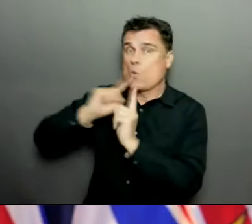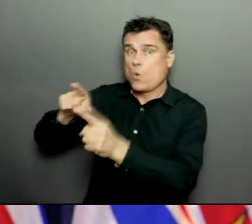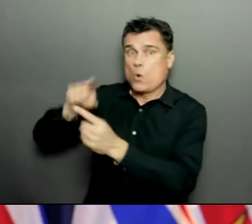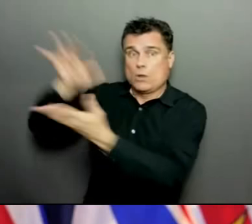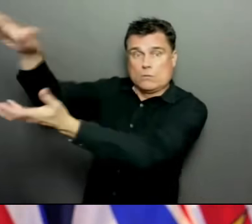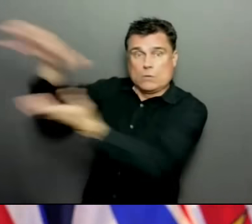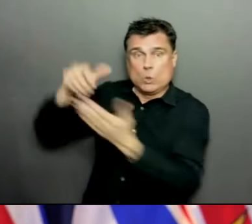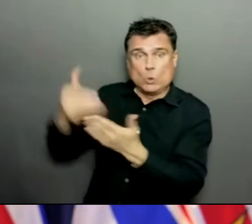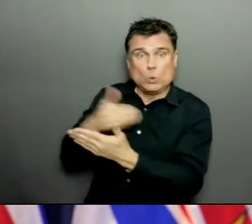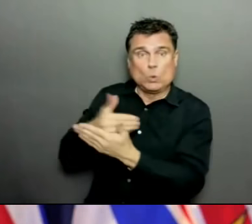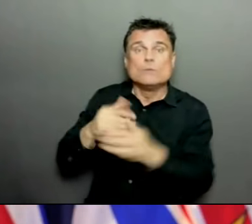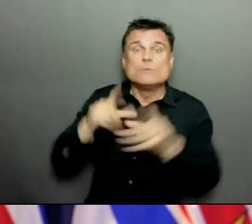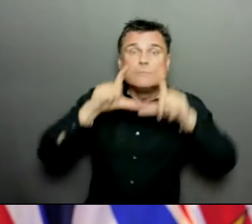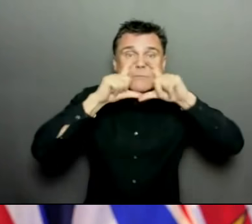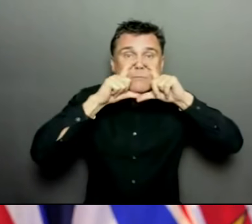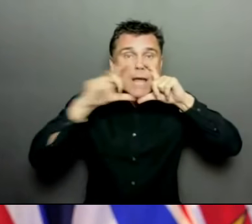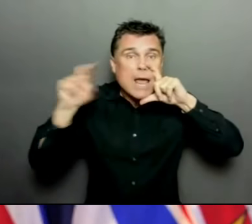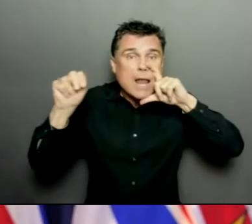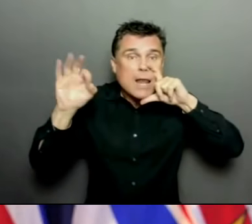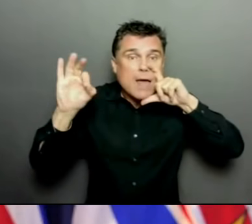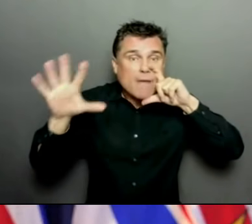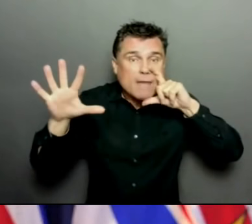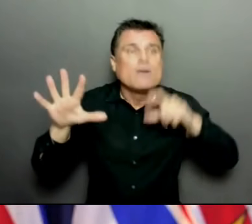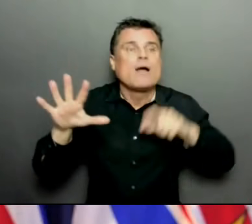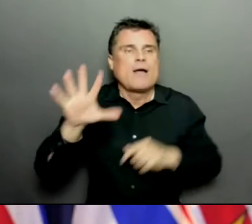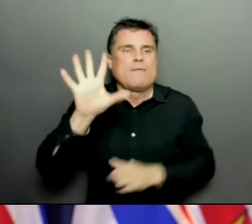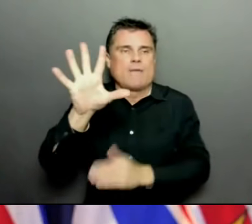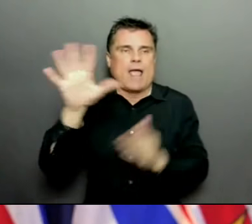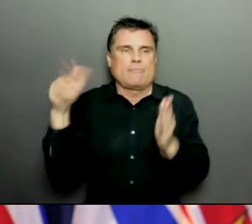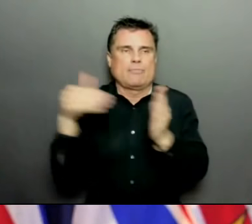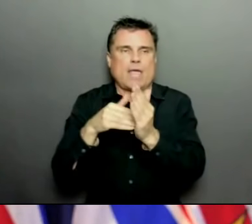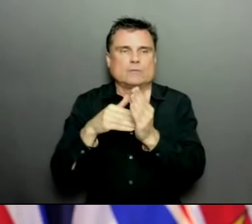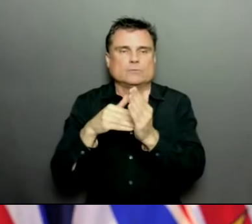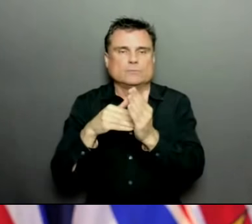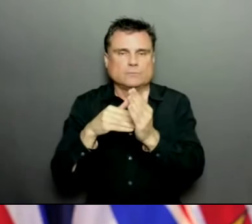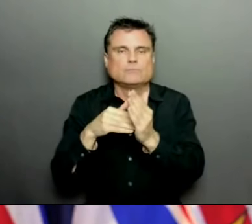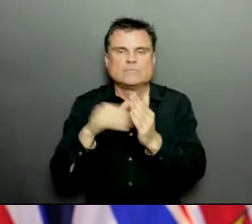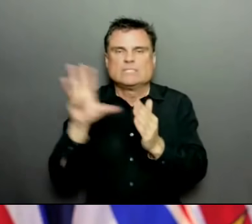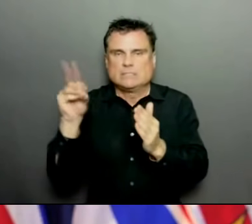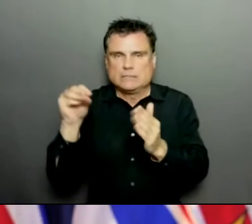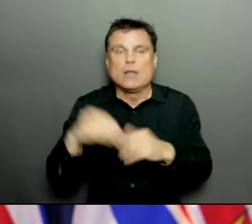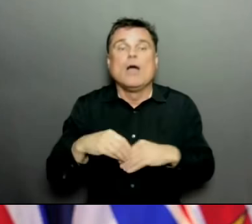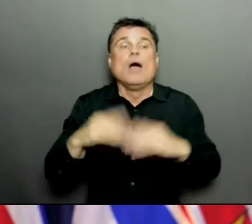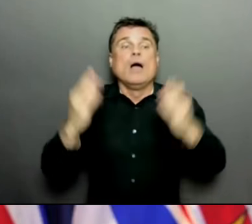This past week, 5060 and and 95 respirators arrived in surgical procedure massks 10,000,825 625 pairs of gloves